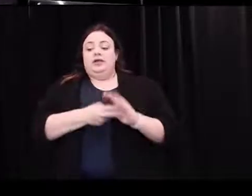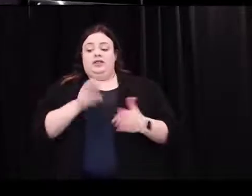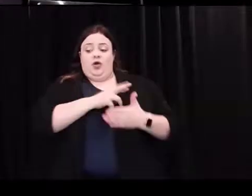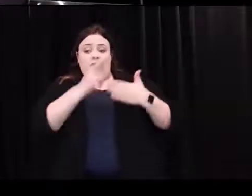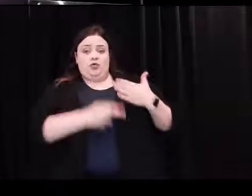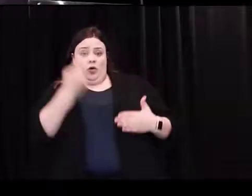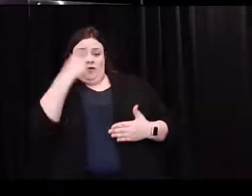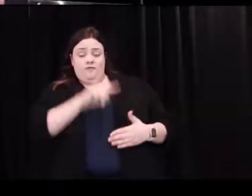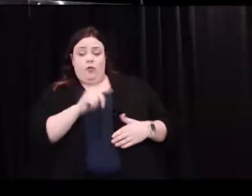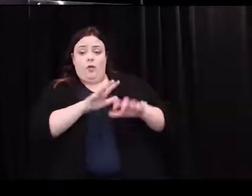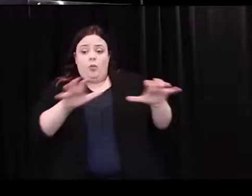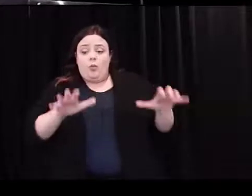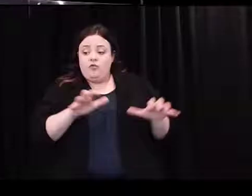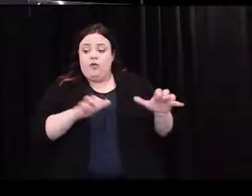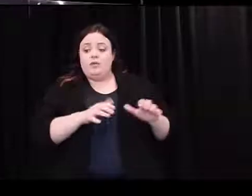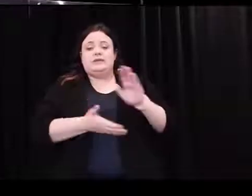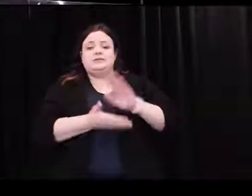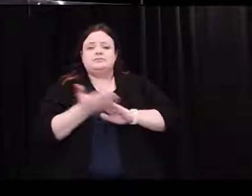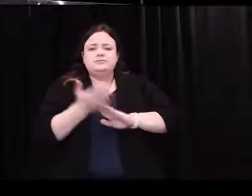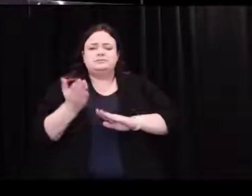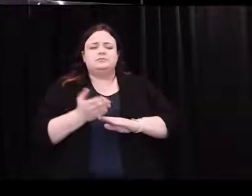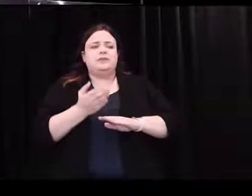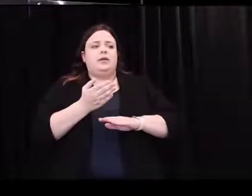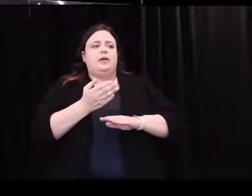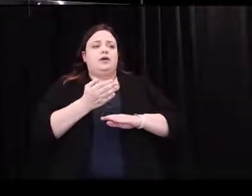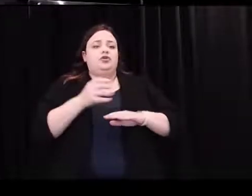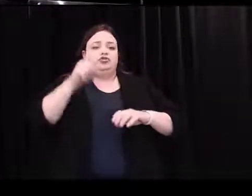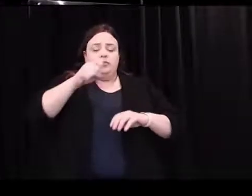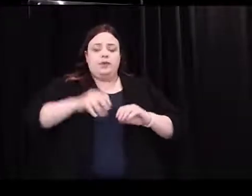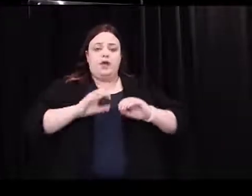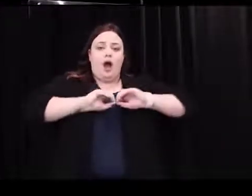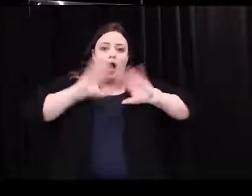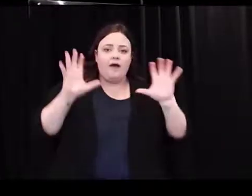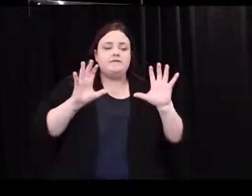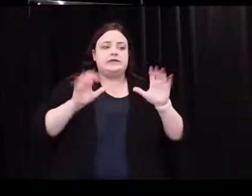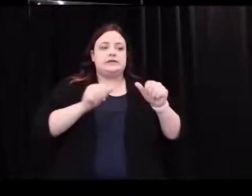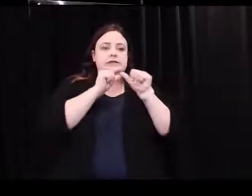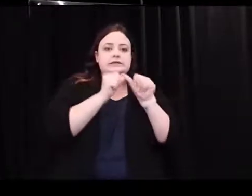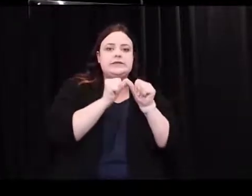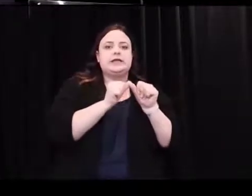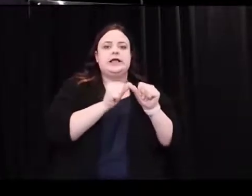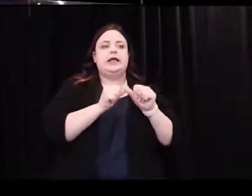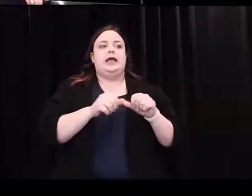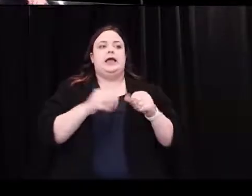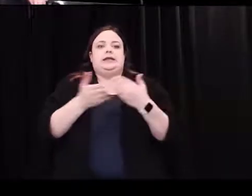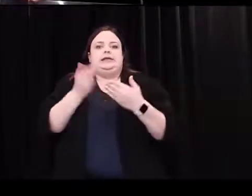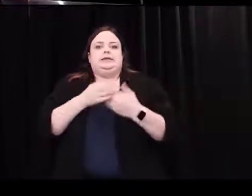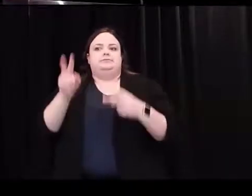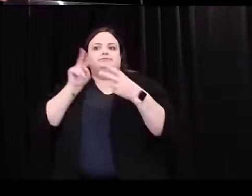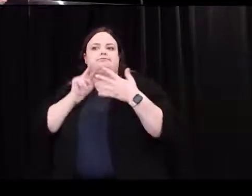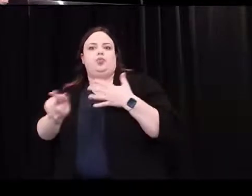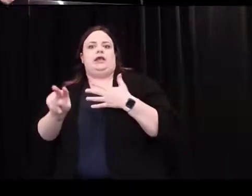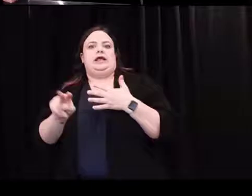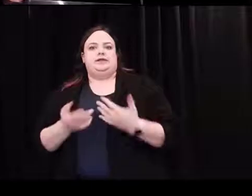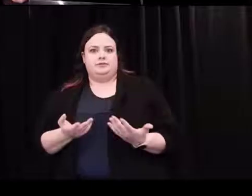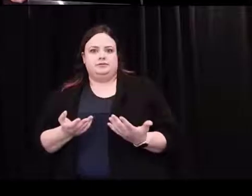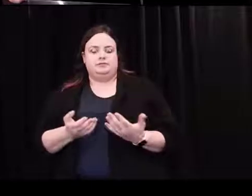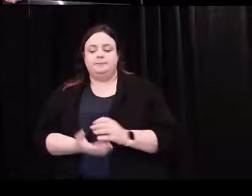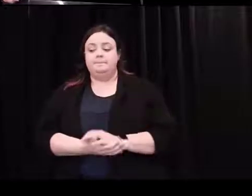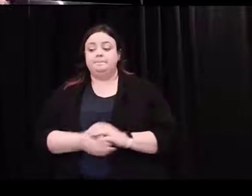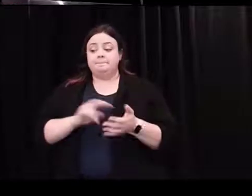per performing some operation should be obvious, consistent, and predictable. Okay in other words,